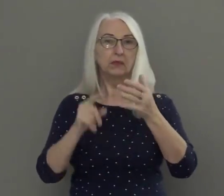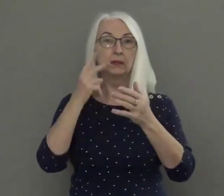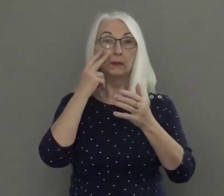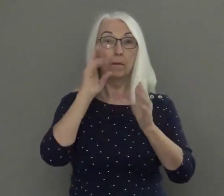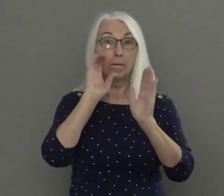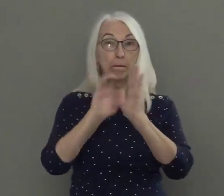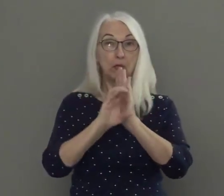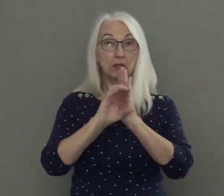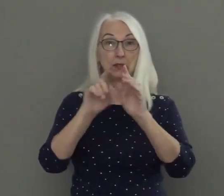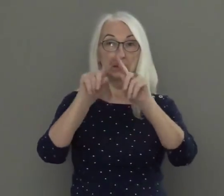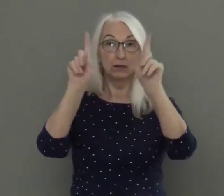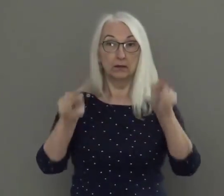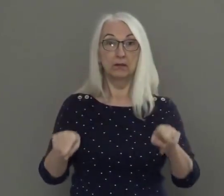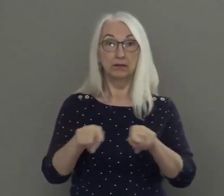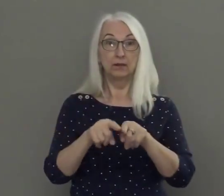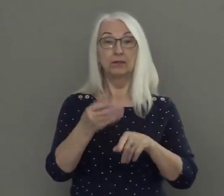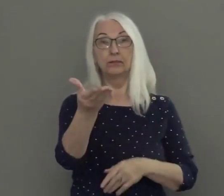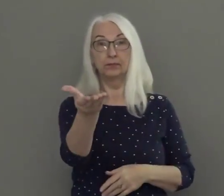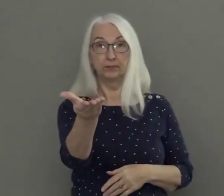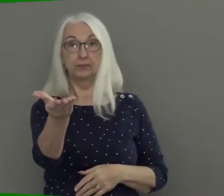Listing items, see an image of chart